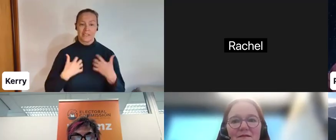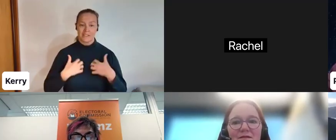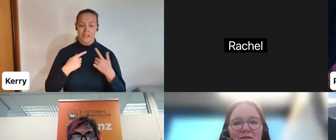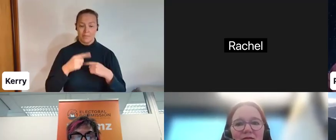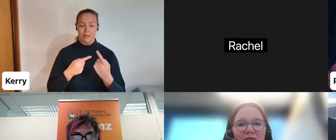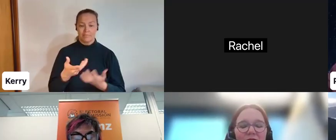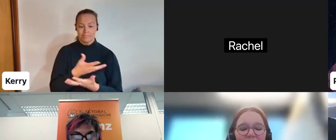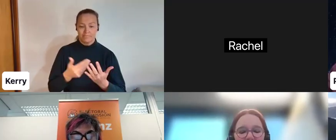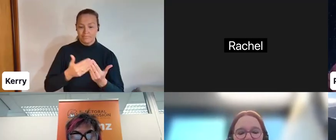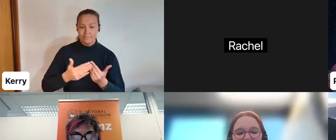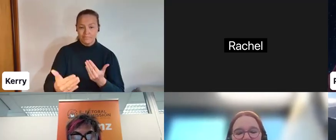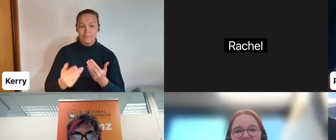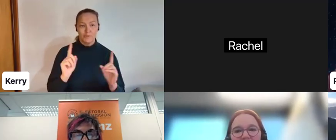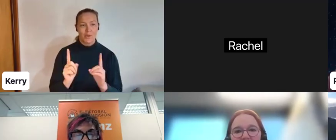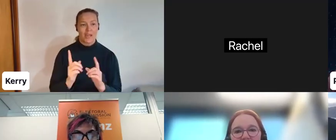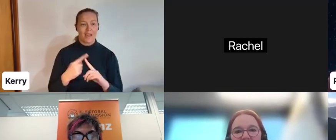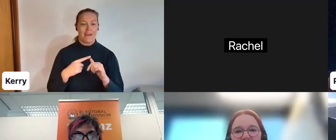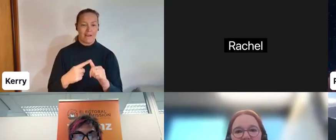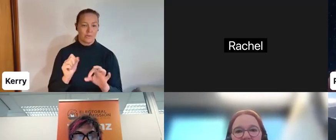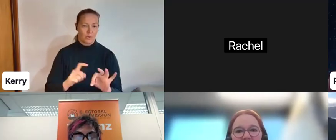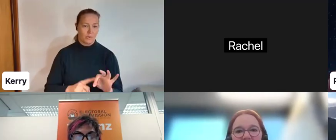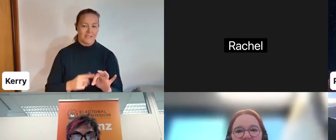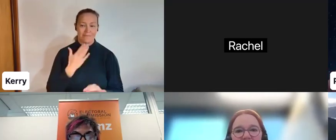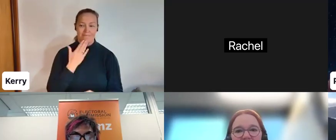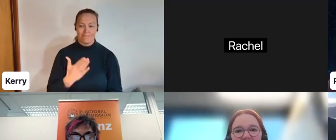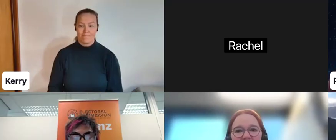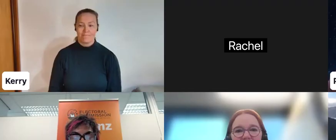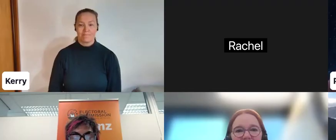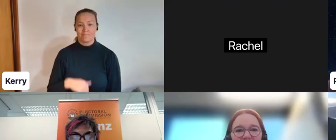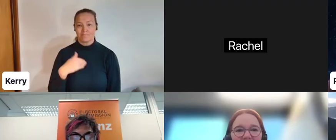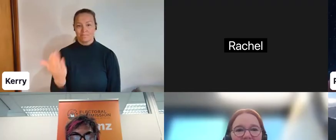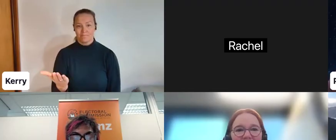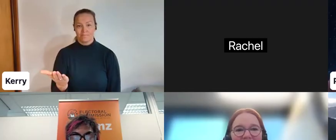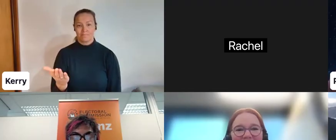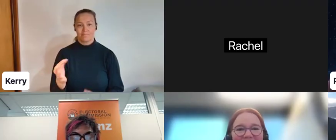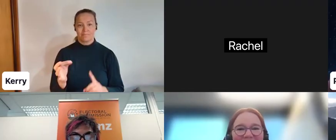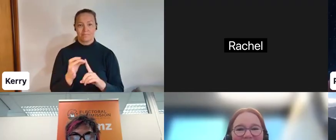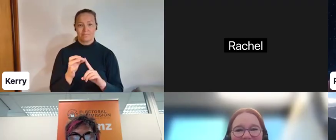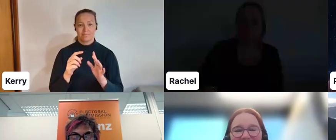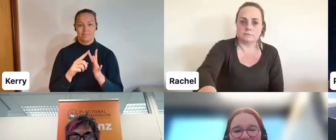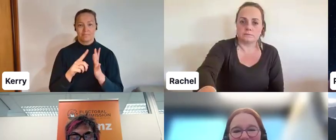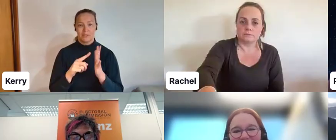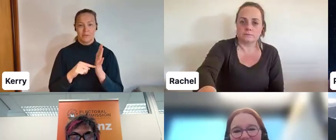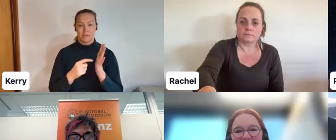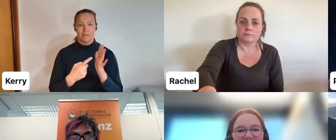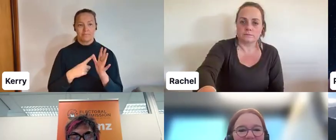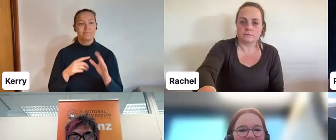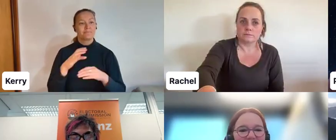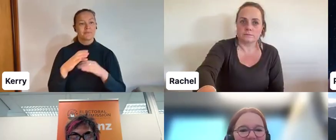any questions you may have. Thank you, handing over back to you, Piotr. Thank you very much,